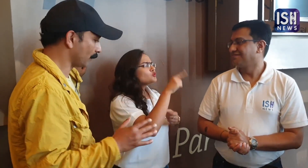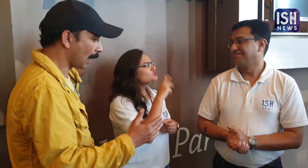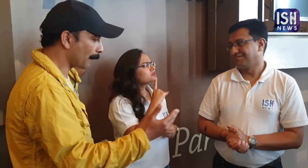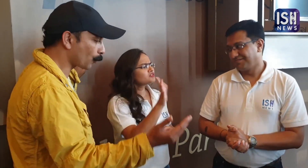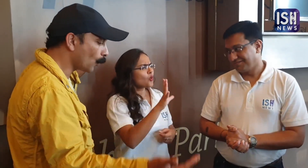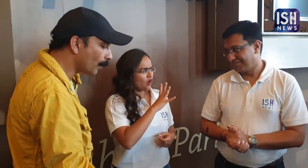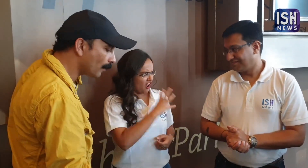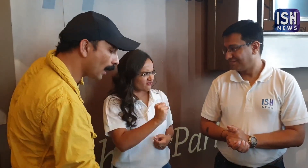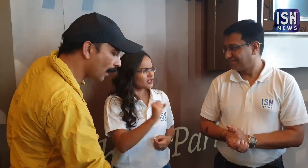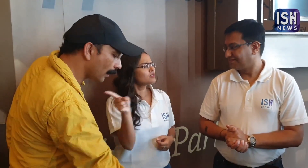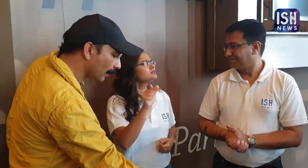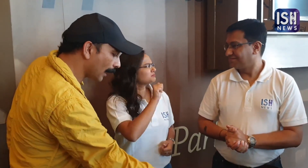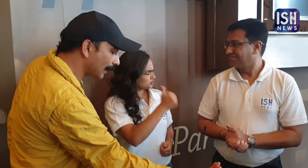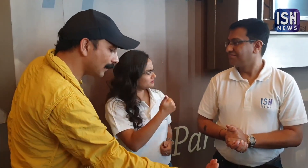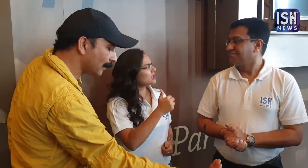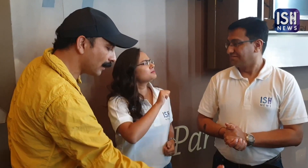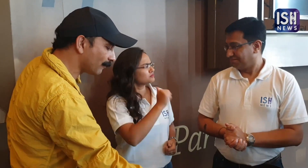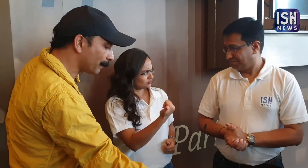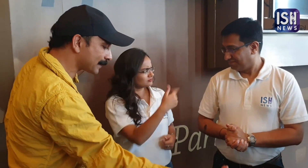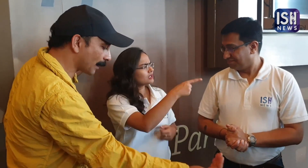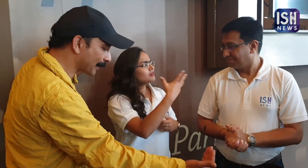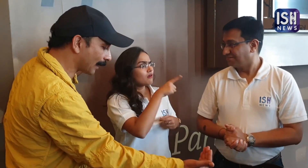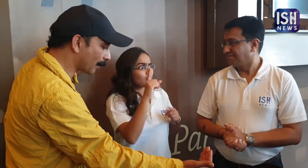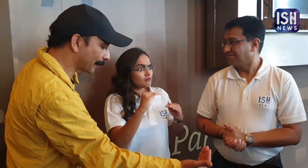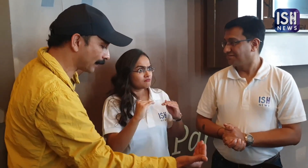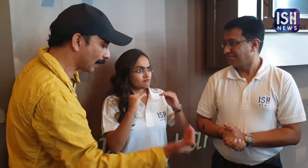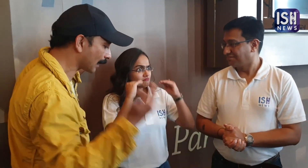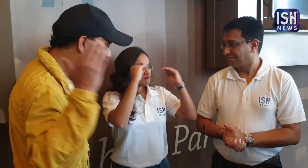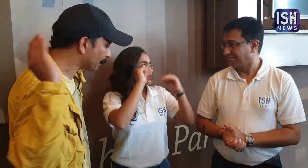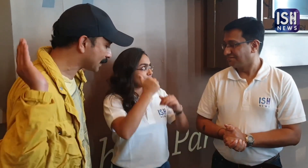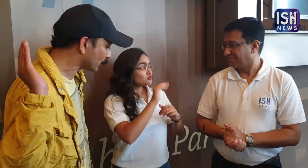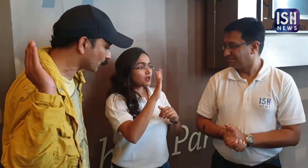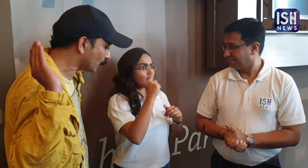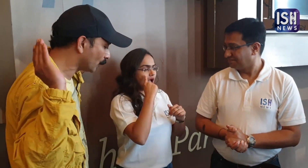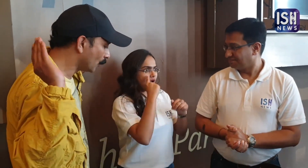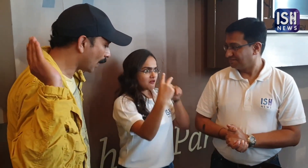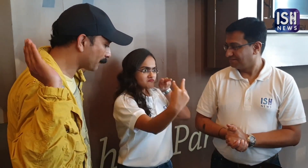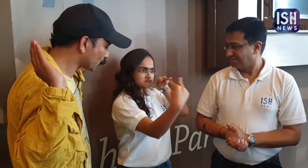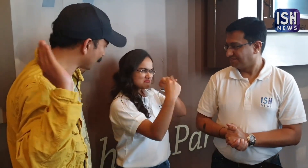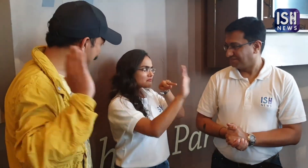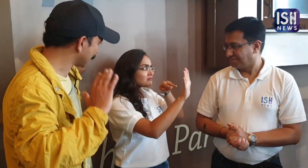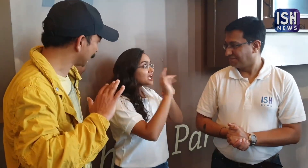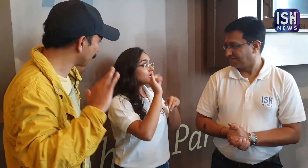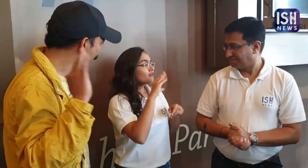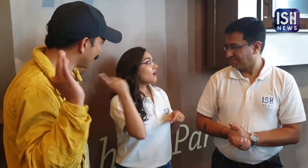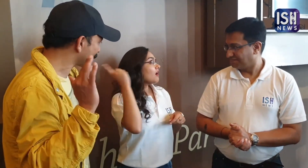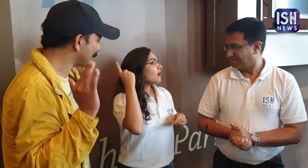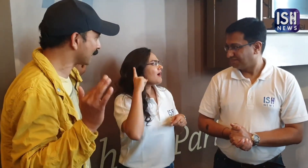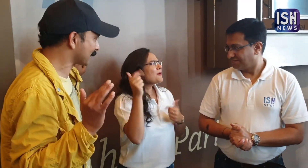You have to stand in front of the actor as a Deaf person can hear if someone calls from behind.